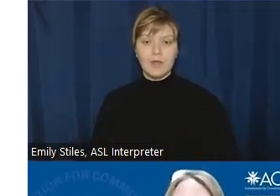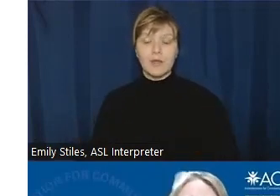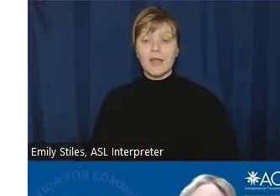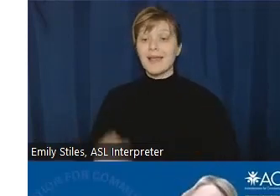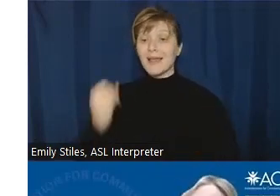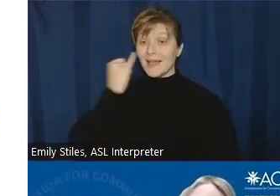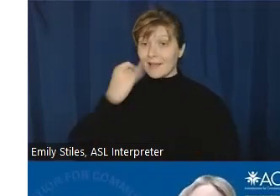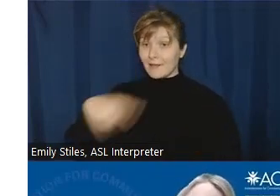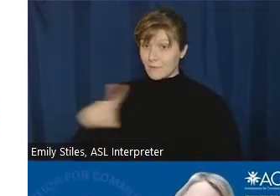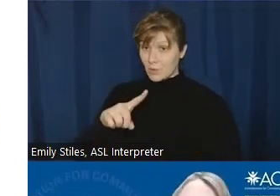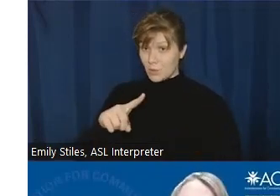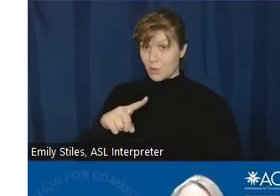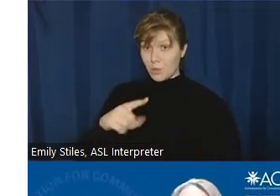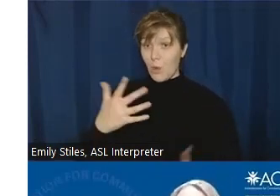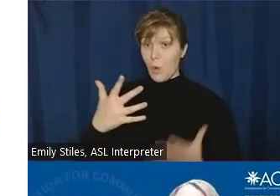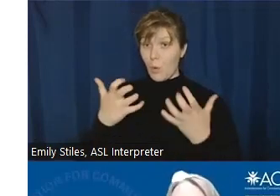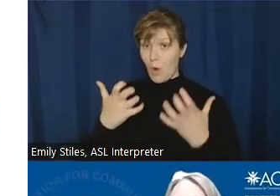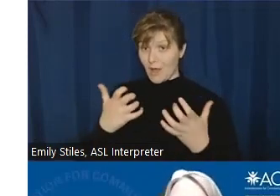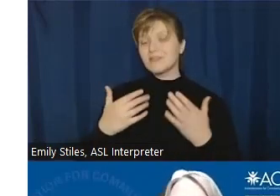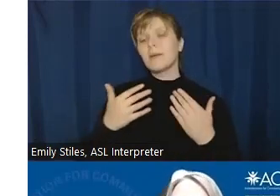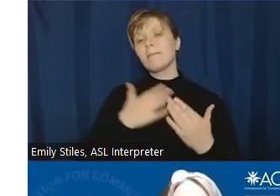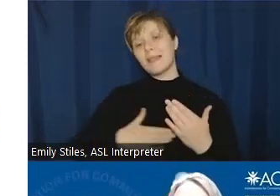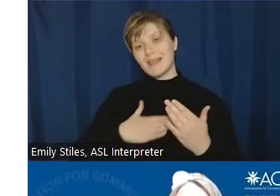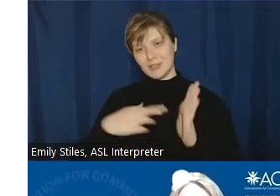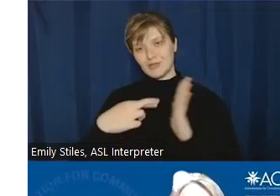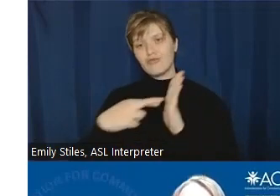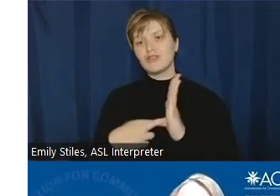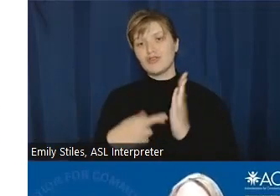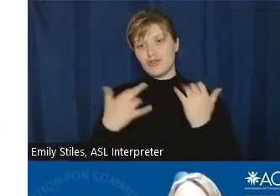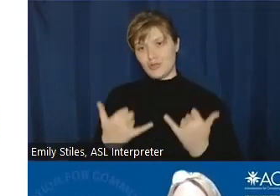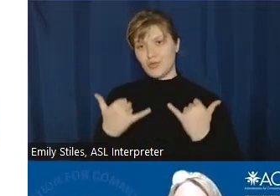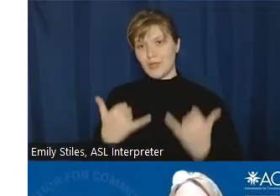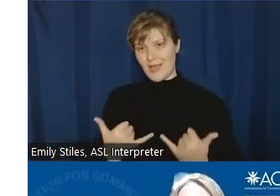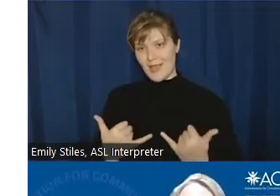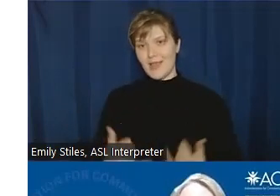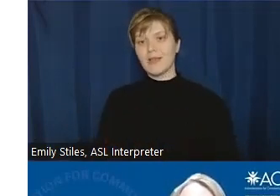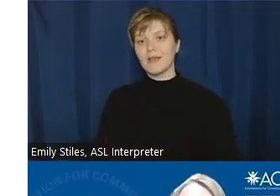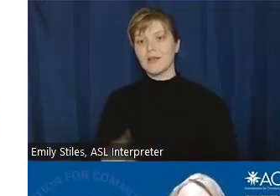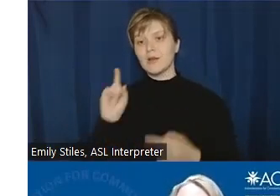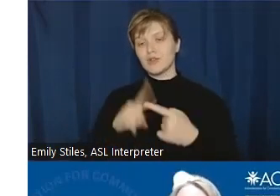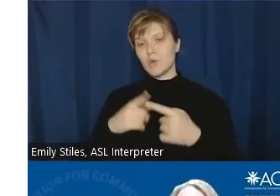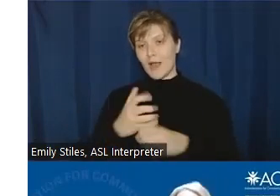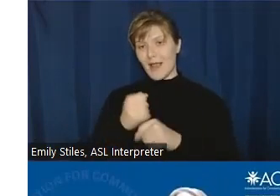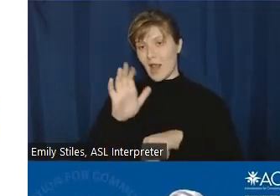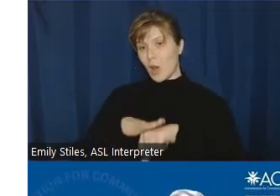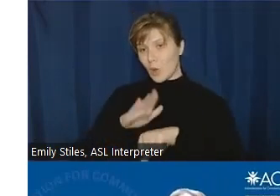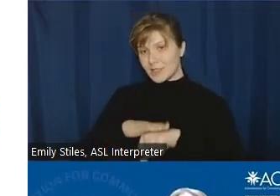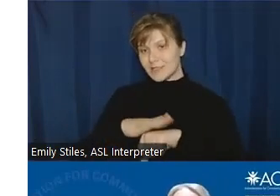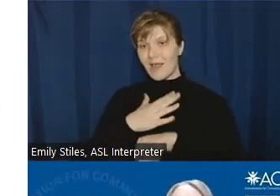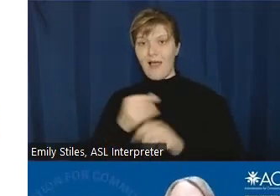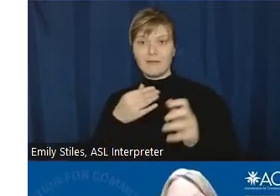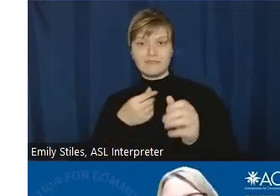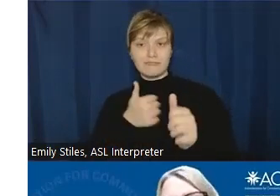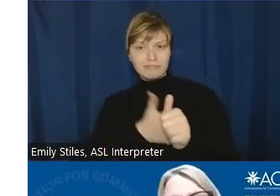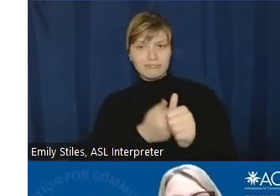Please register today to get notices about this upcoming webinar.